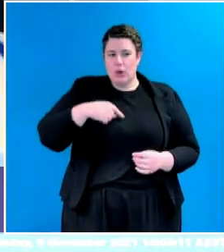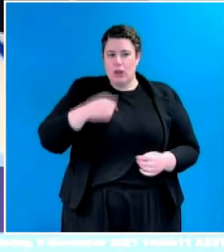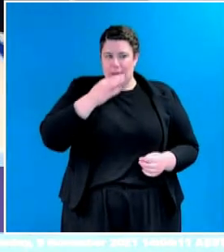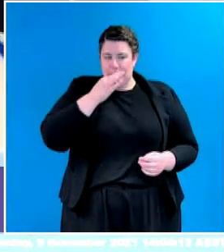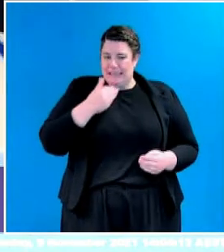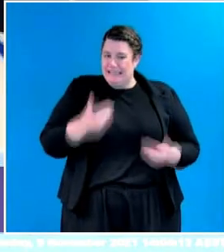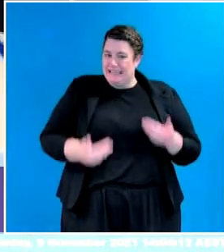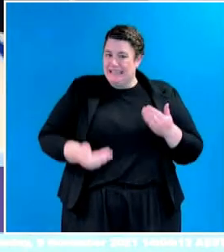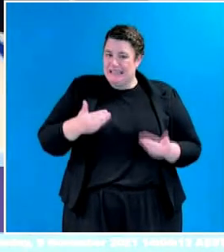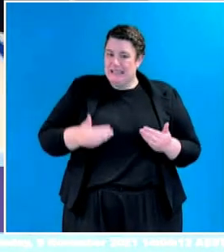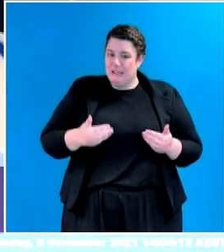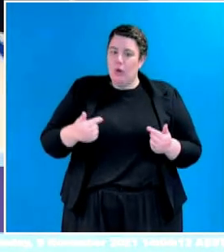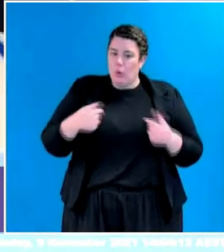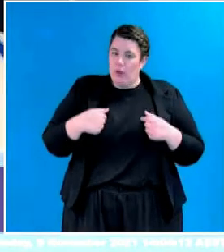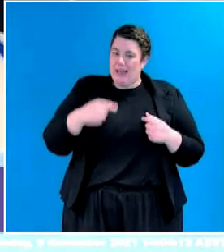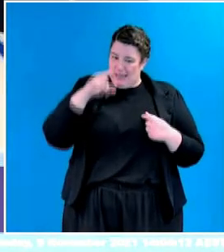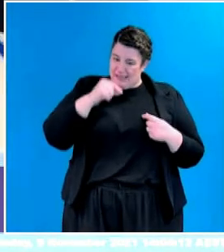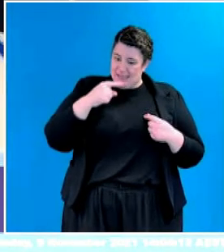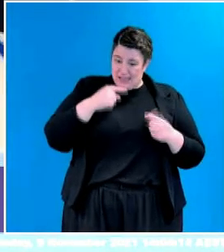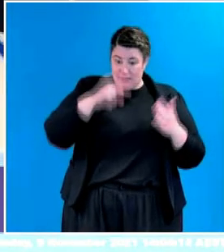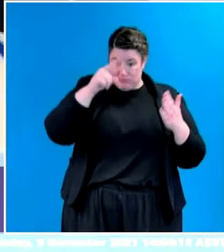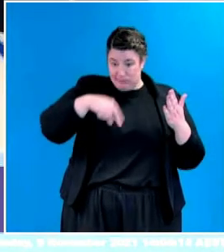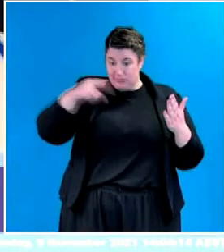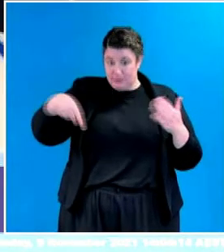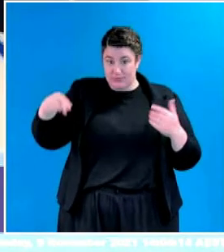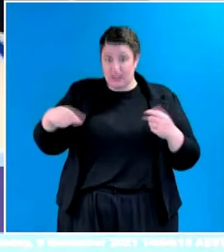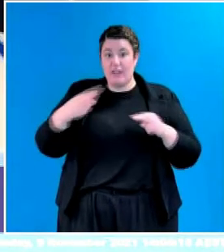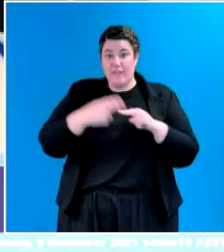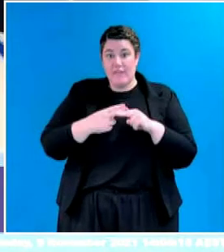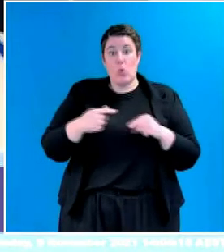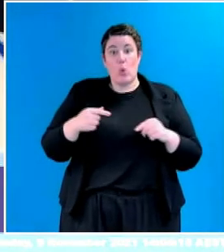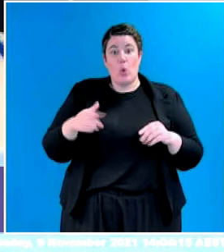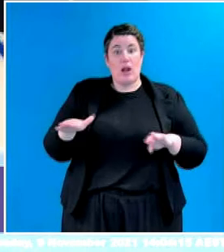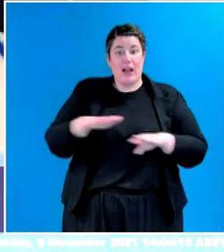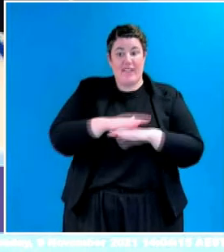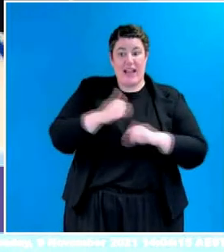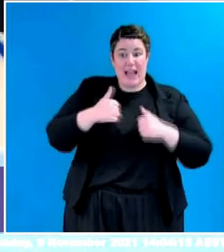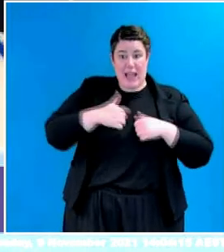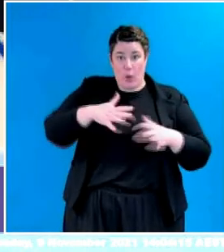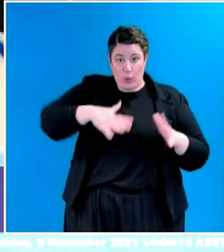We can certainly vouch that the matters in it are the position of the Department